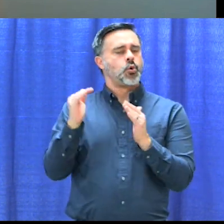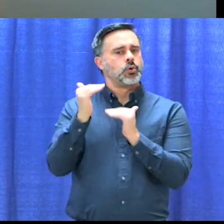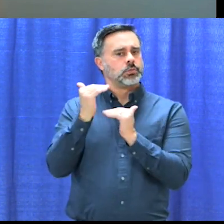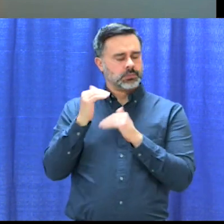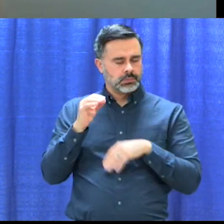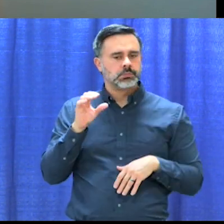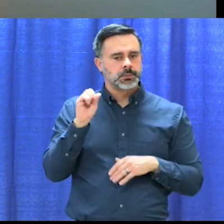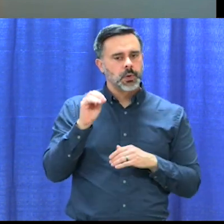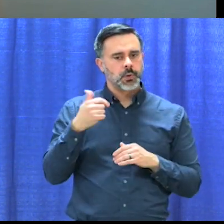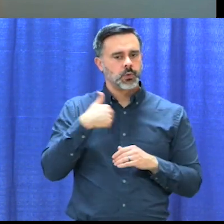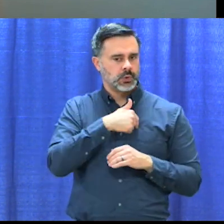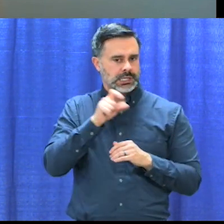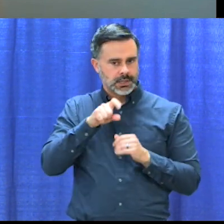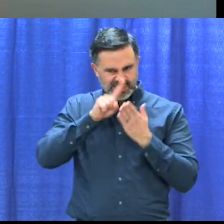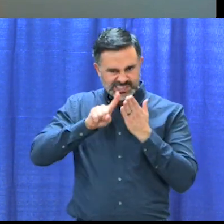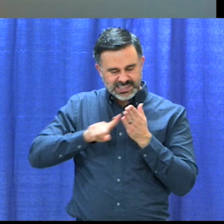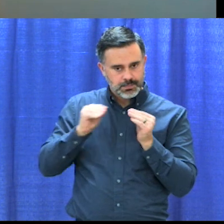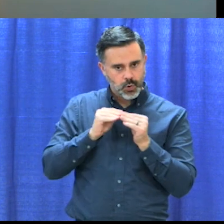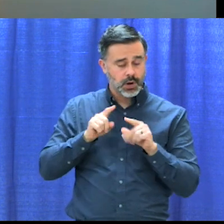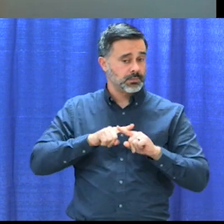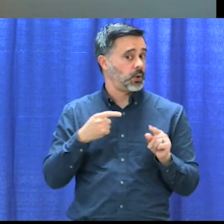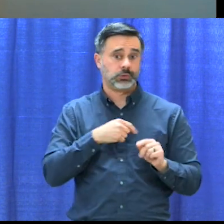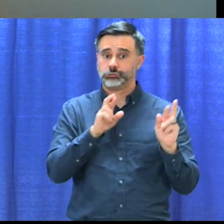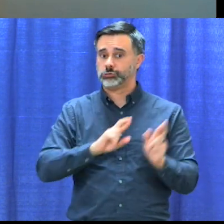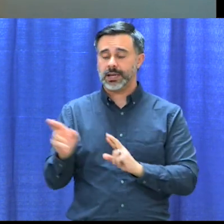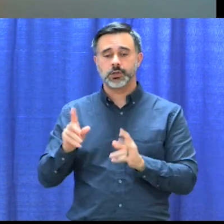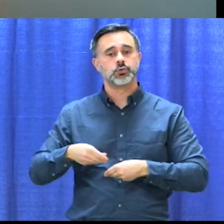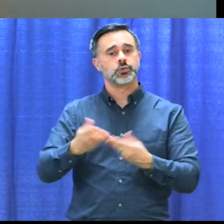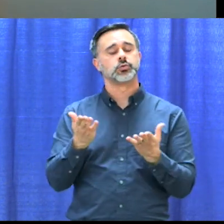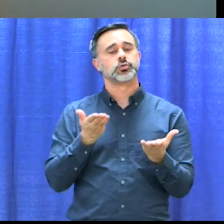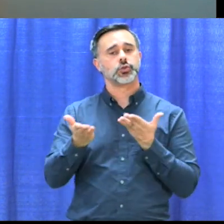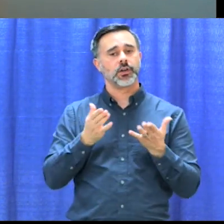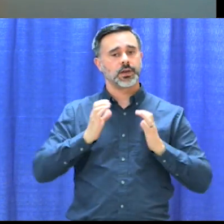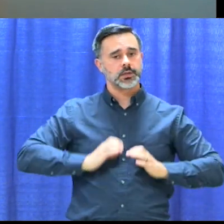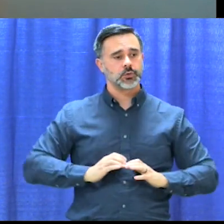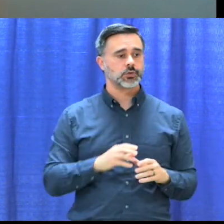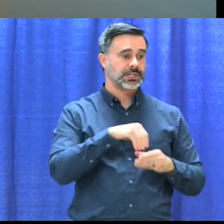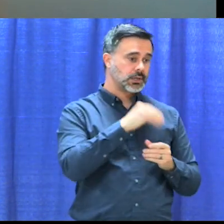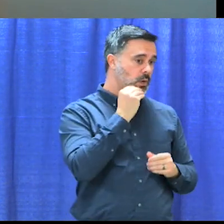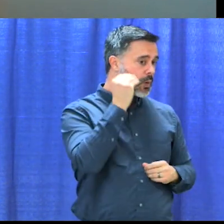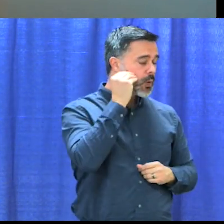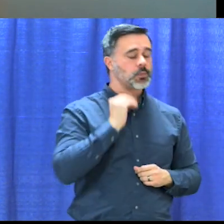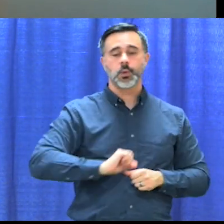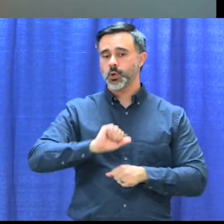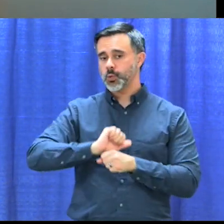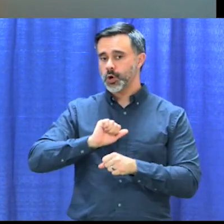We certainly stand ready to serve our customers at work, at home and as they address these